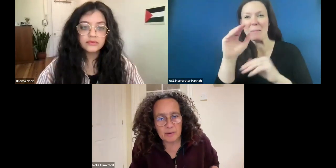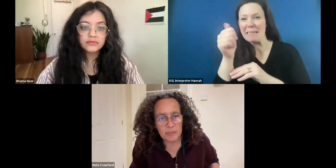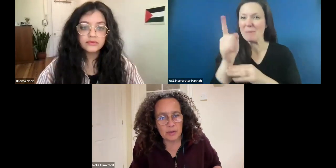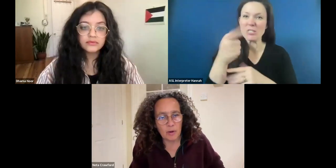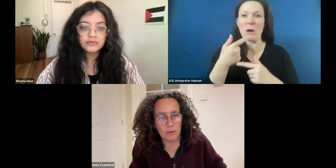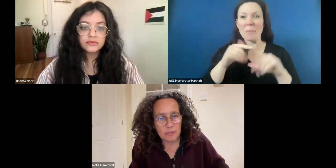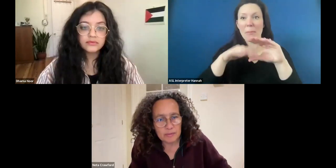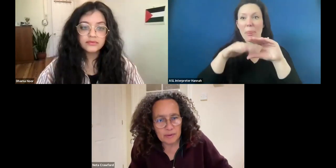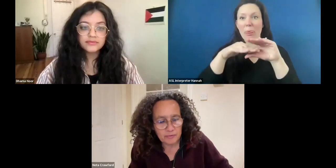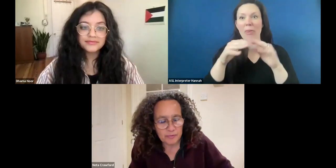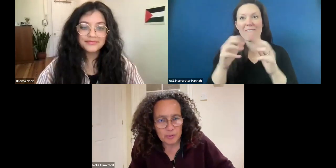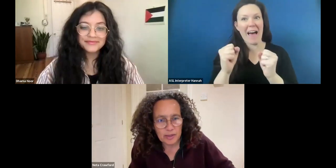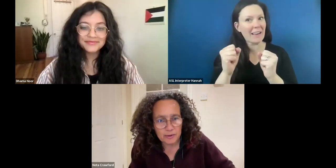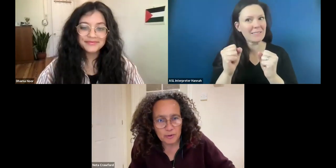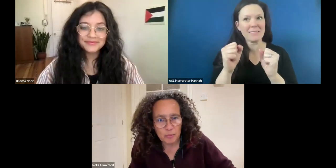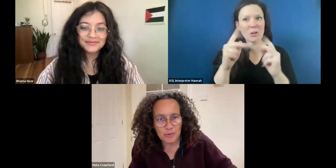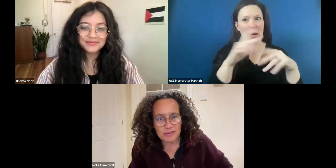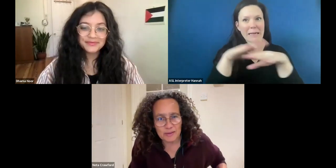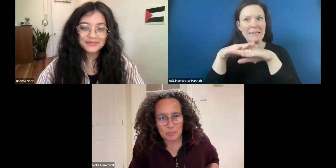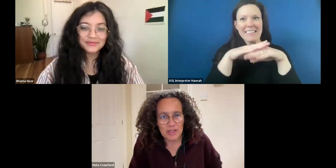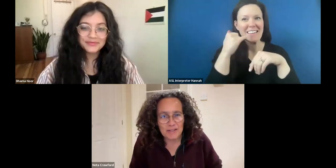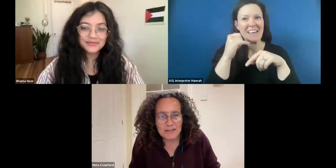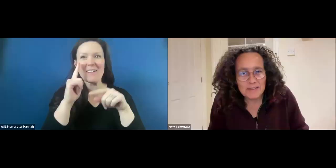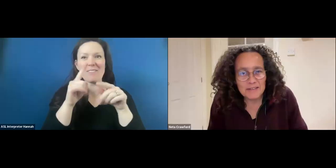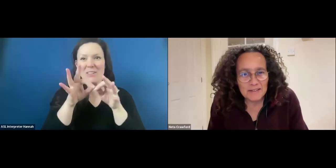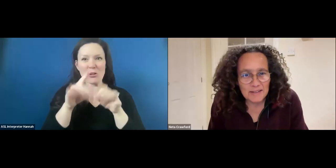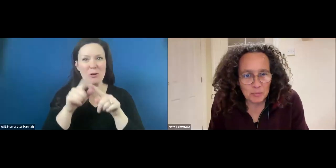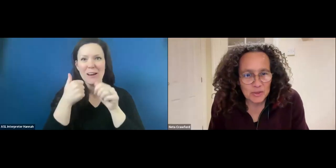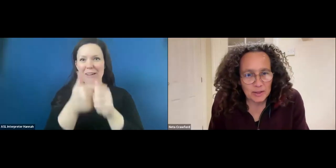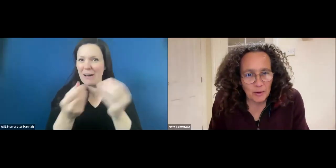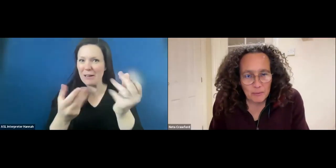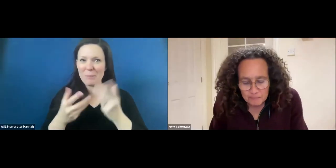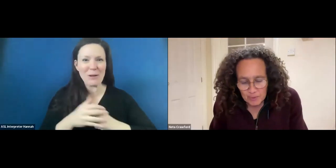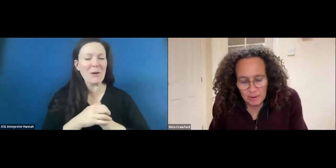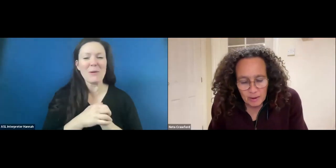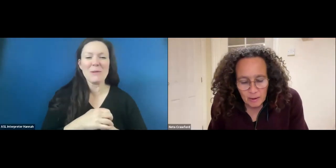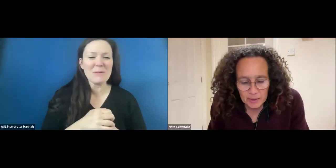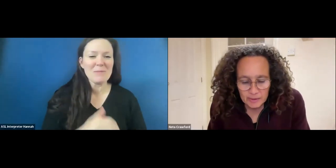Let me know if you can't interpret the speed at which I go. Okay.